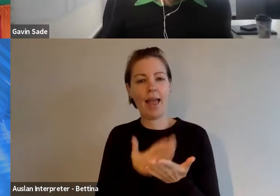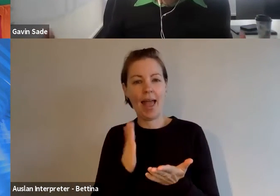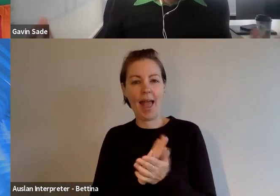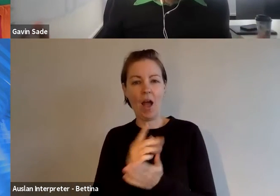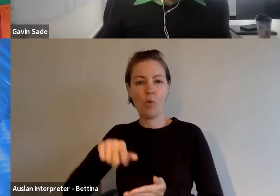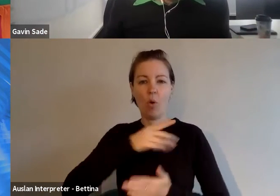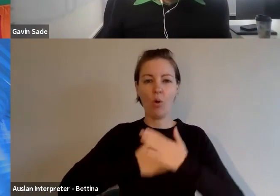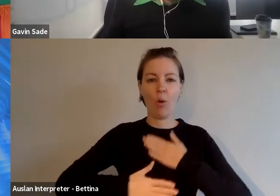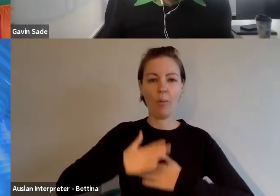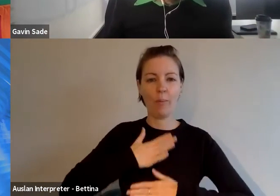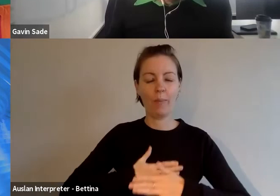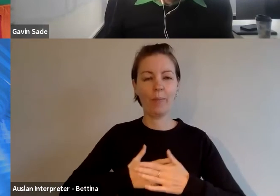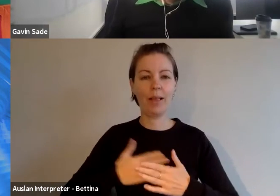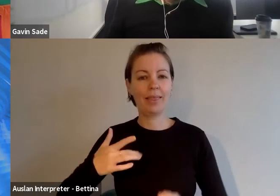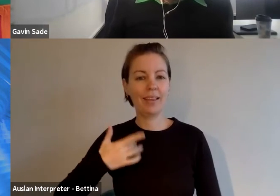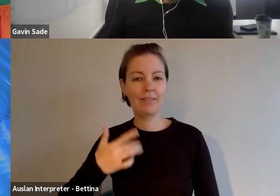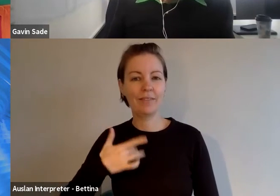We read, we view creative content.